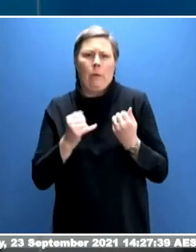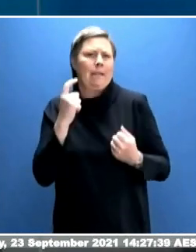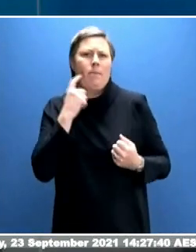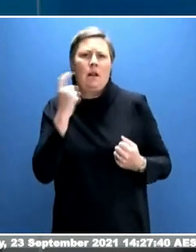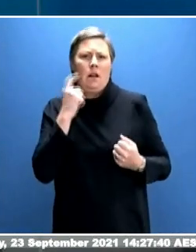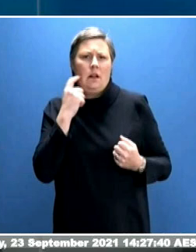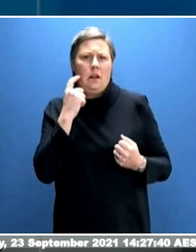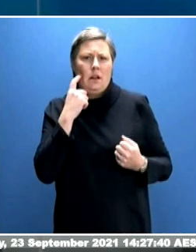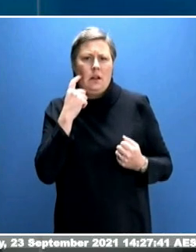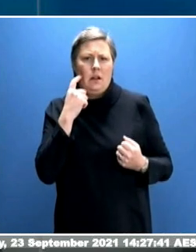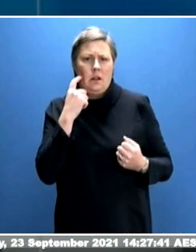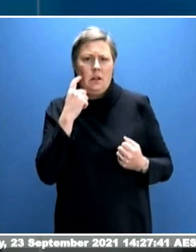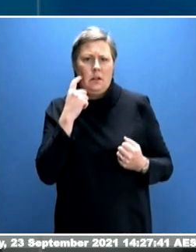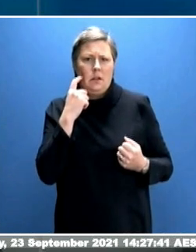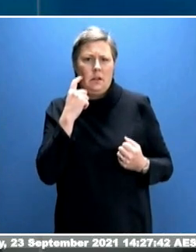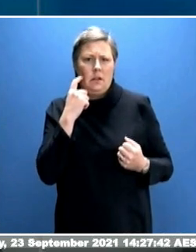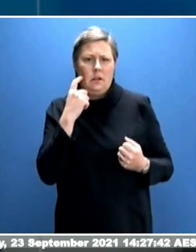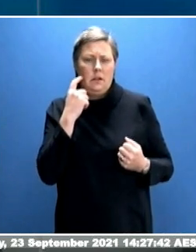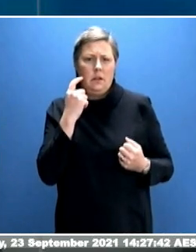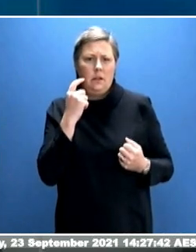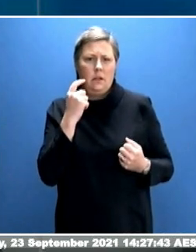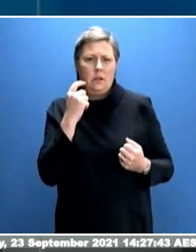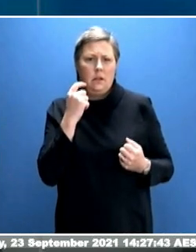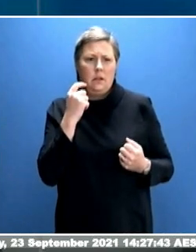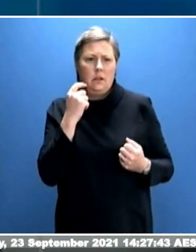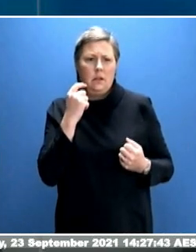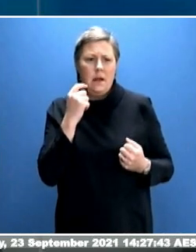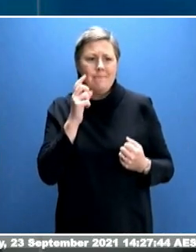purpose for what we were trying to achieve in a trauma-informed model.